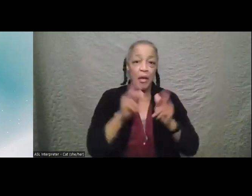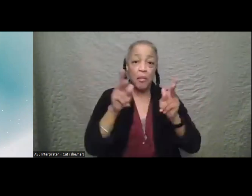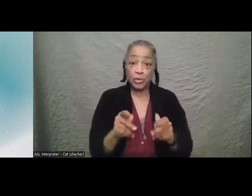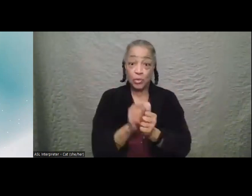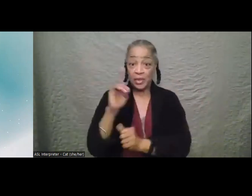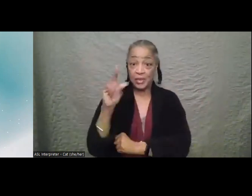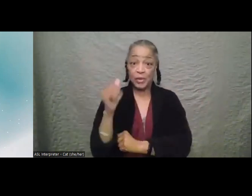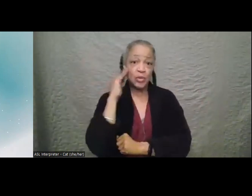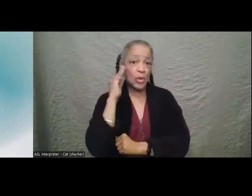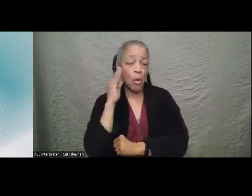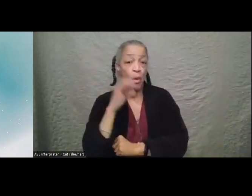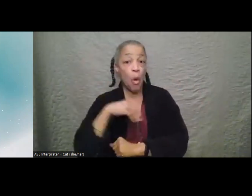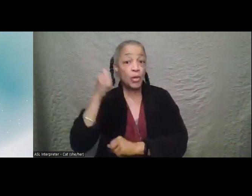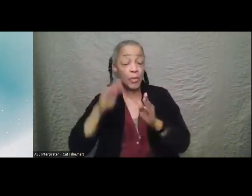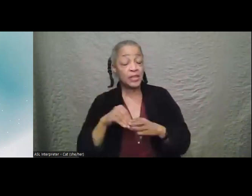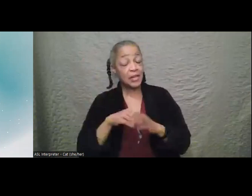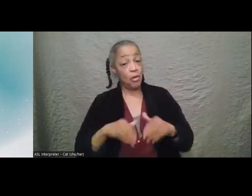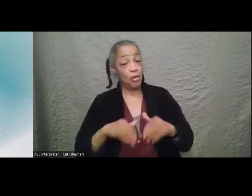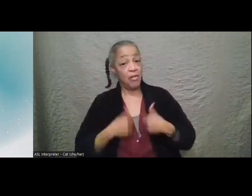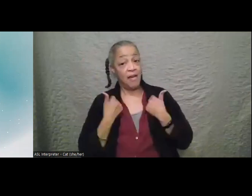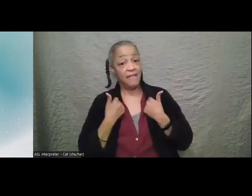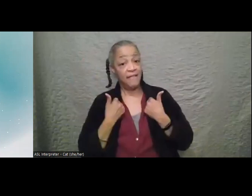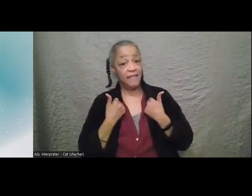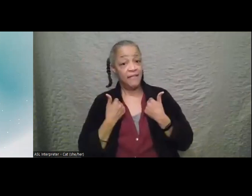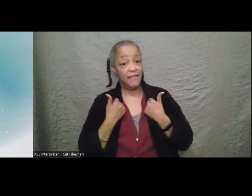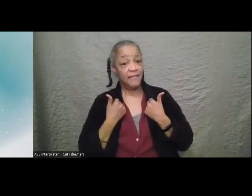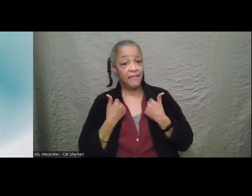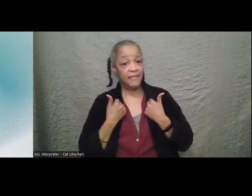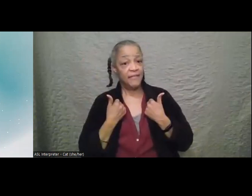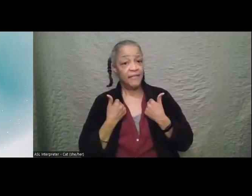an older person in your life , whoever it is.